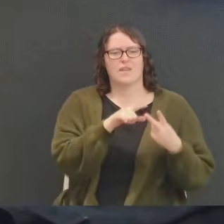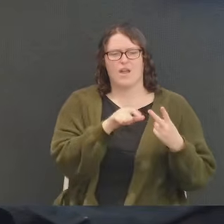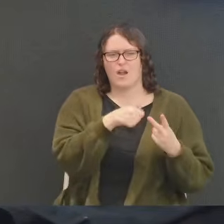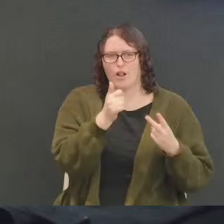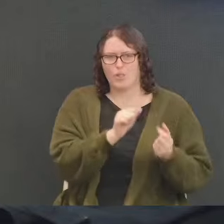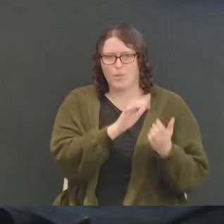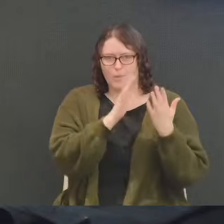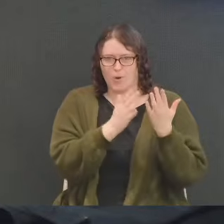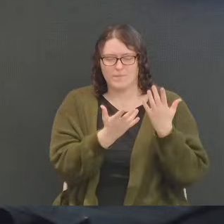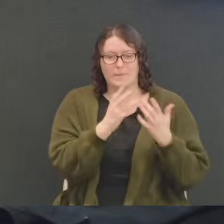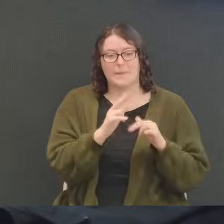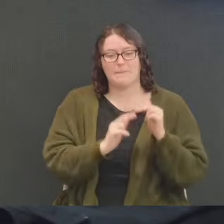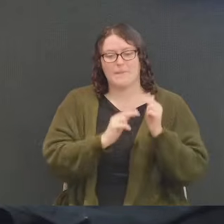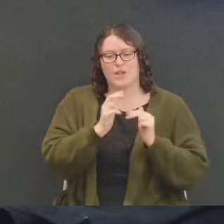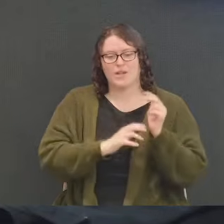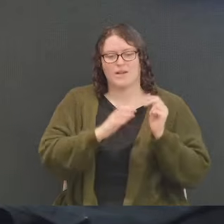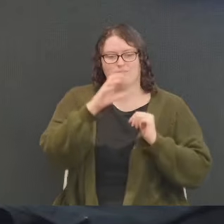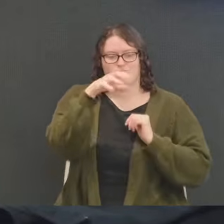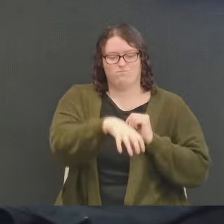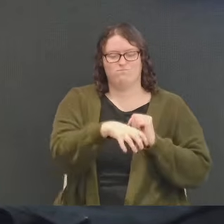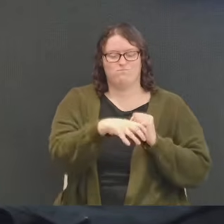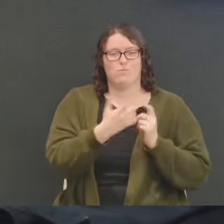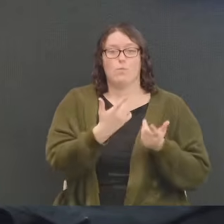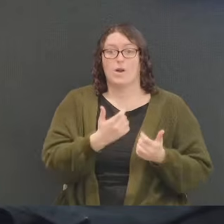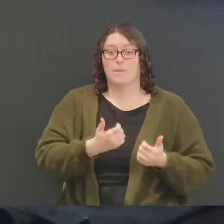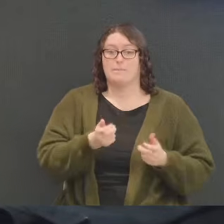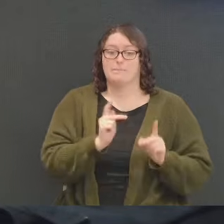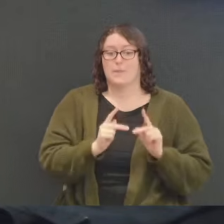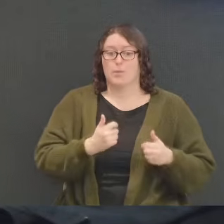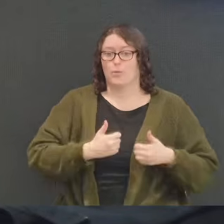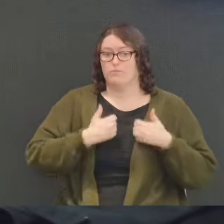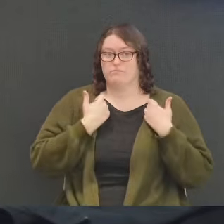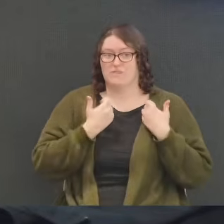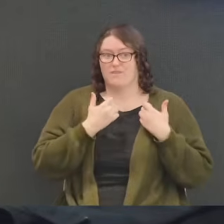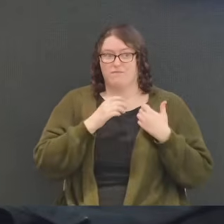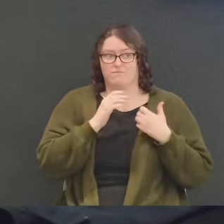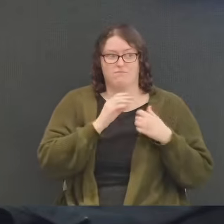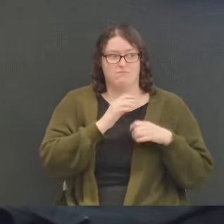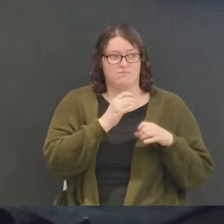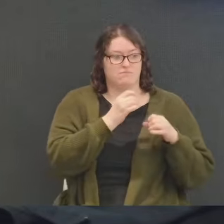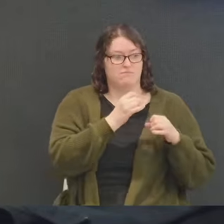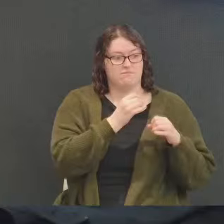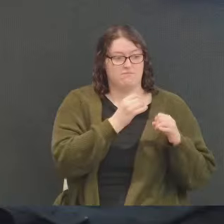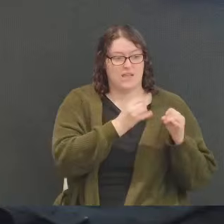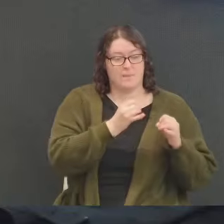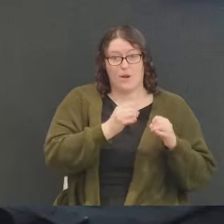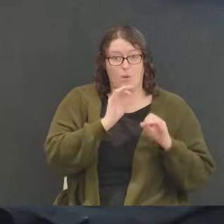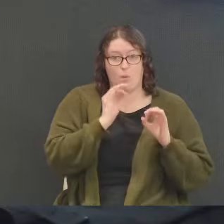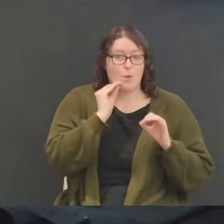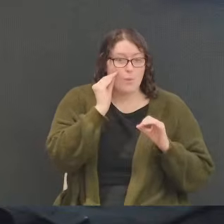a facility where residents can drop off organics, whether it be yard waste or food stuff, and try to